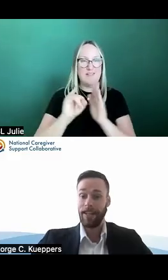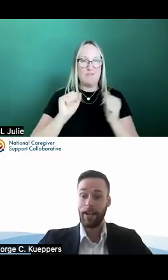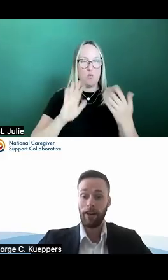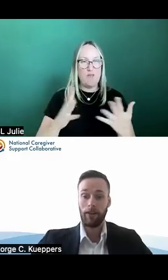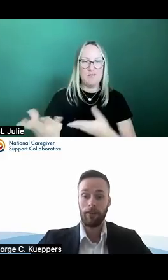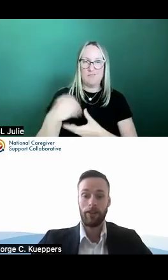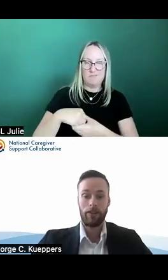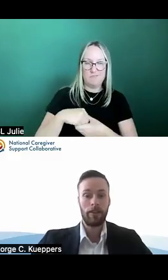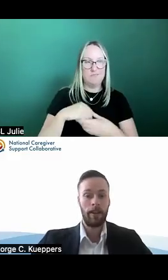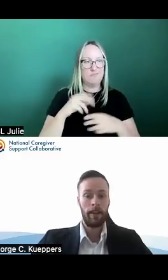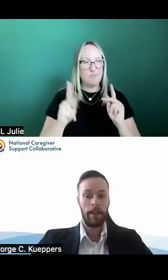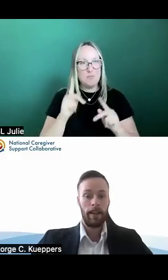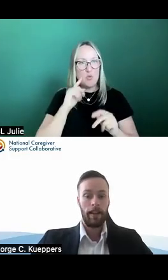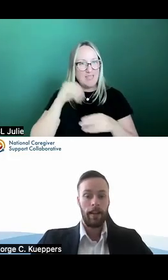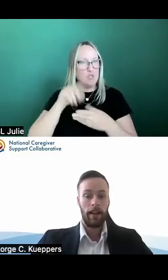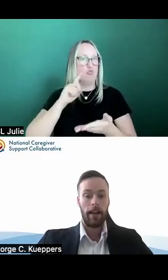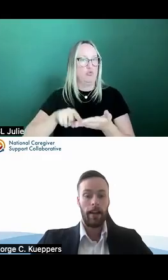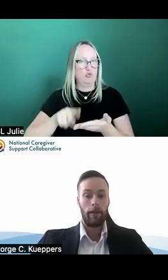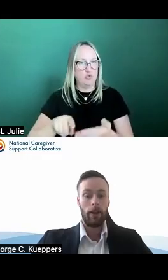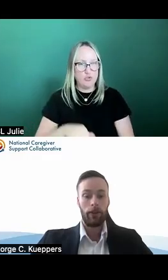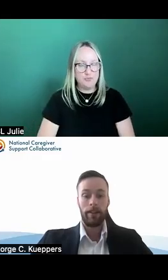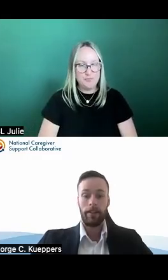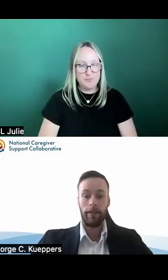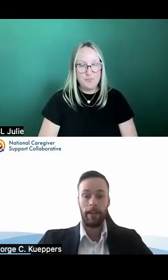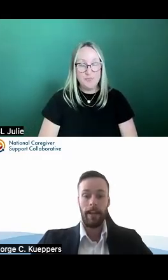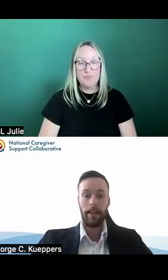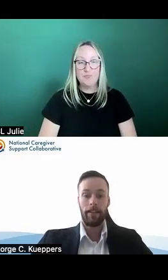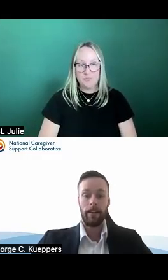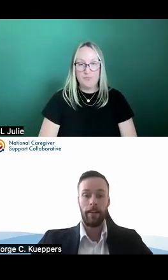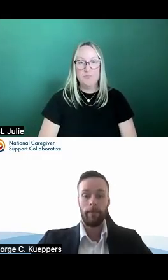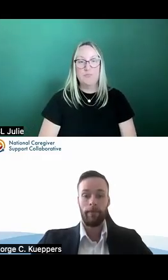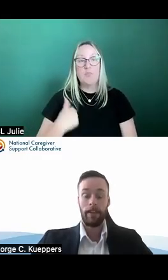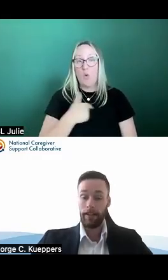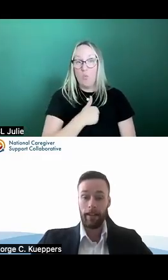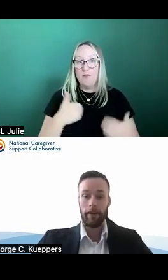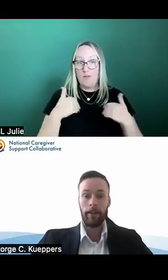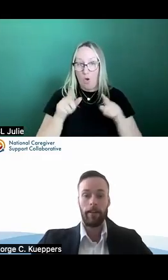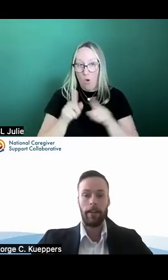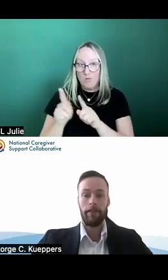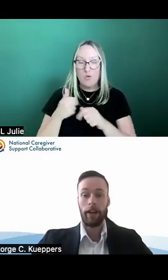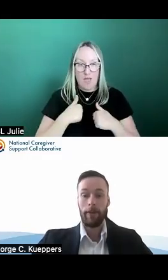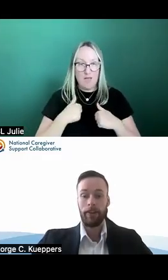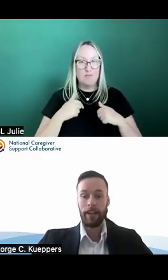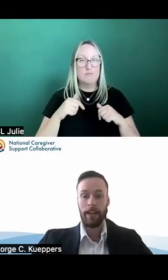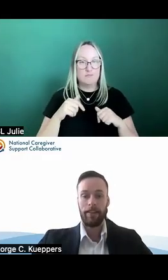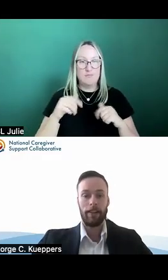in caregiving research. We also conducted and began conducting environmental scans